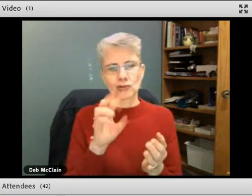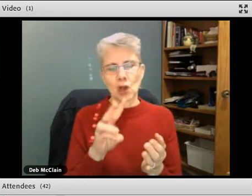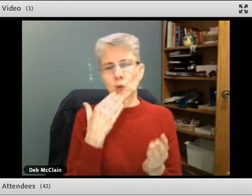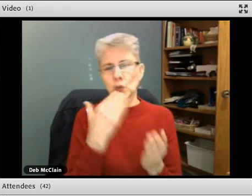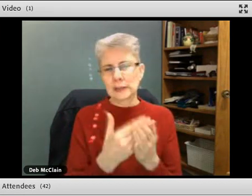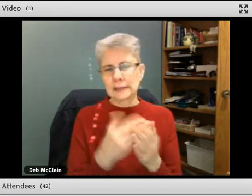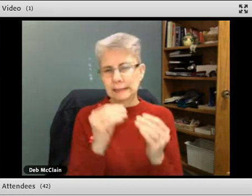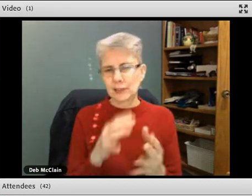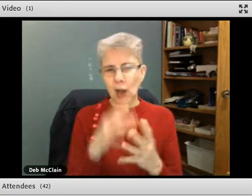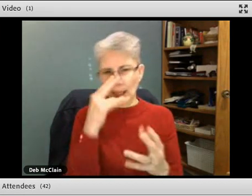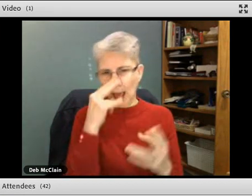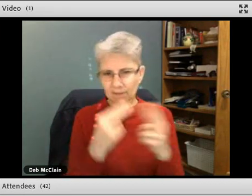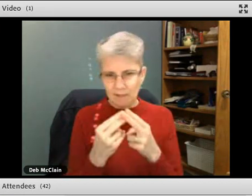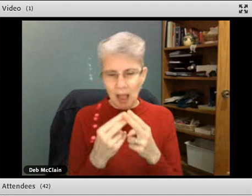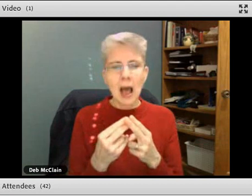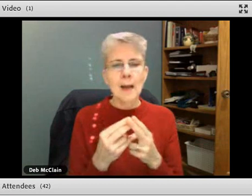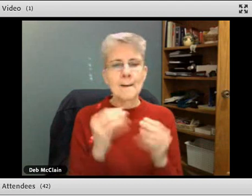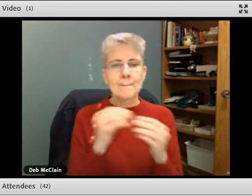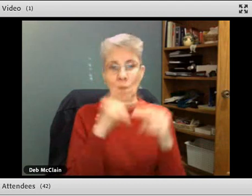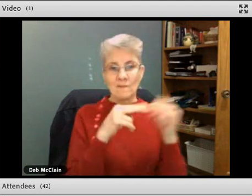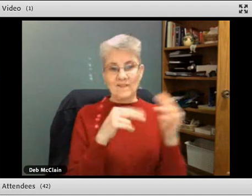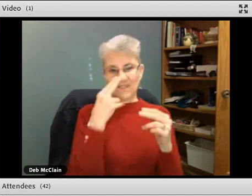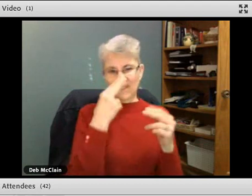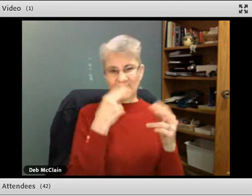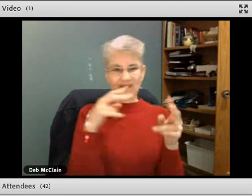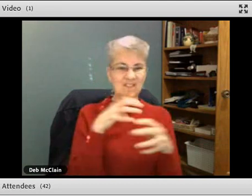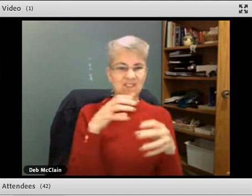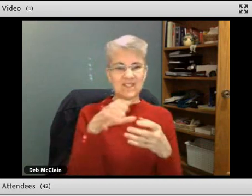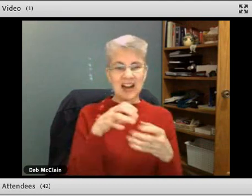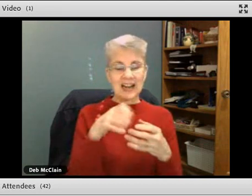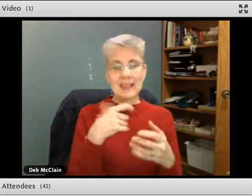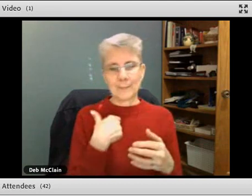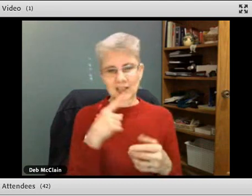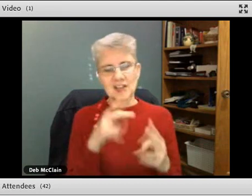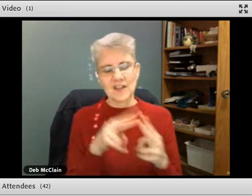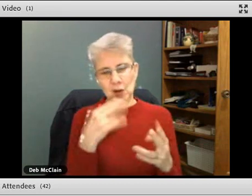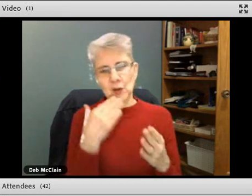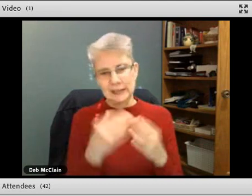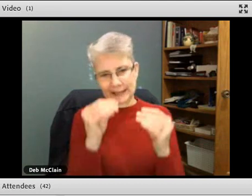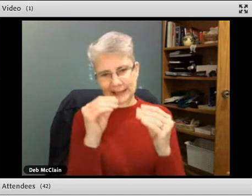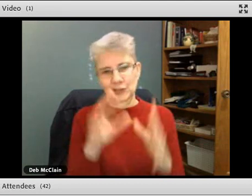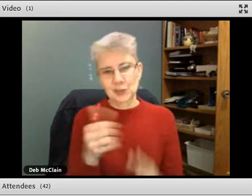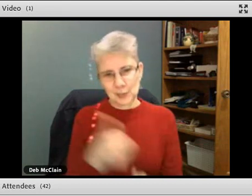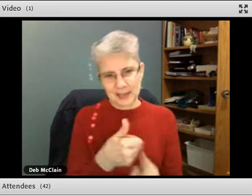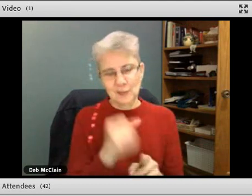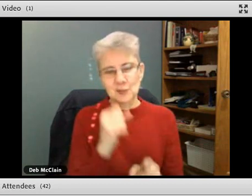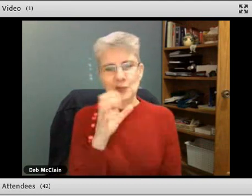She is a very good teacher. So, if you can do that, I would recommend it.